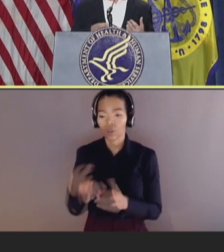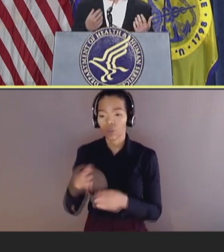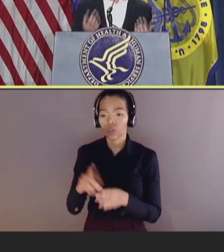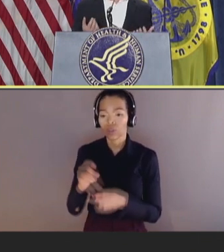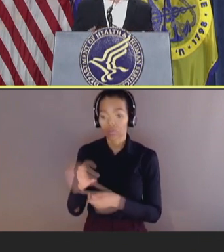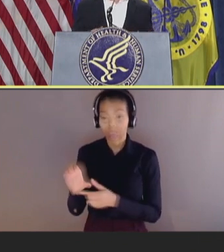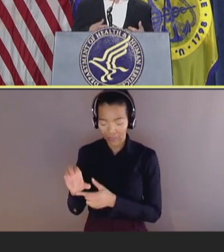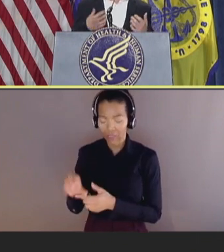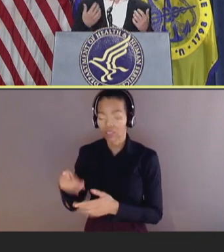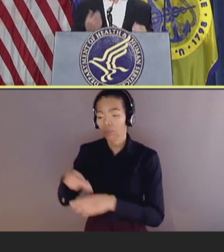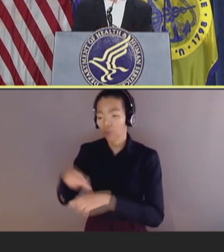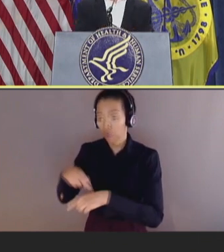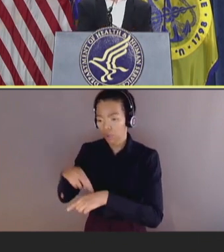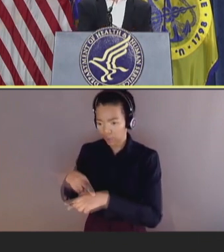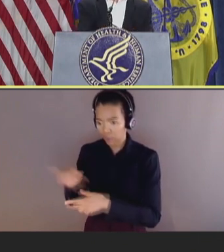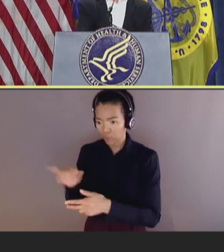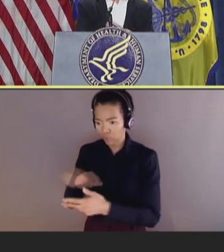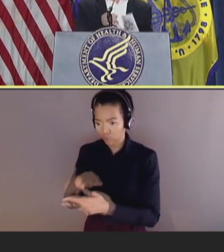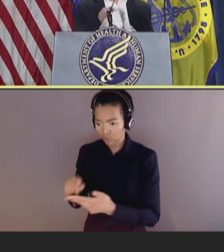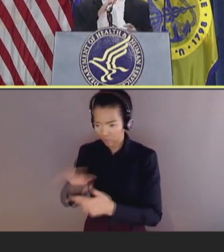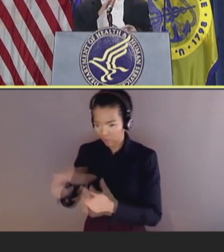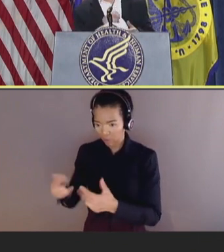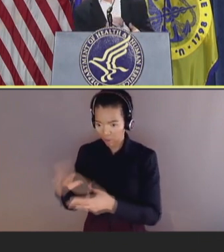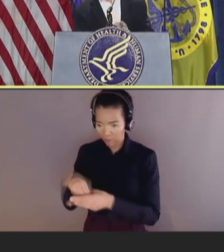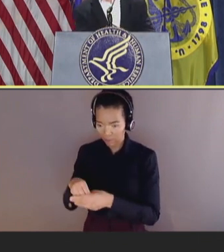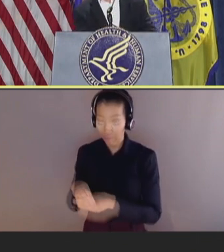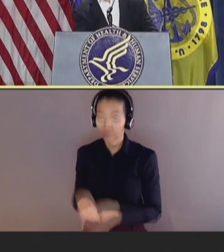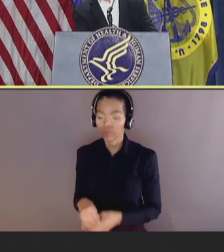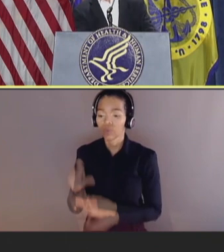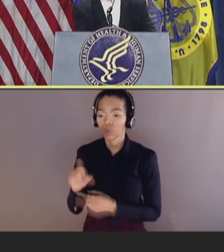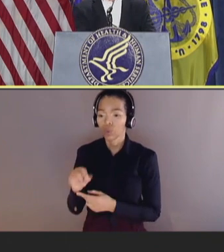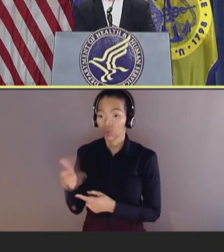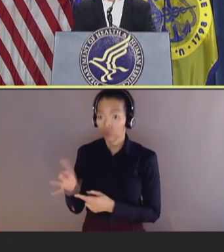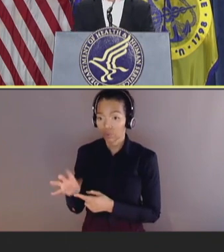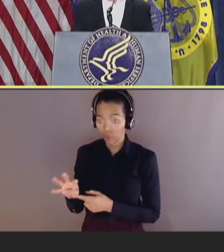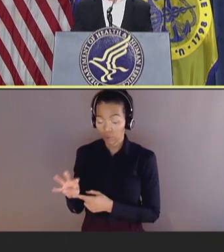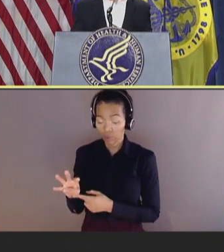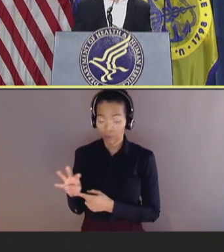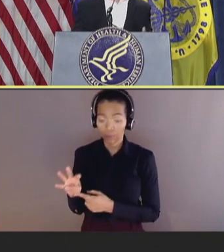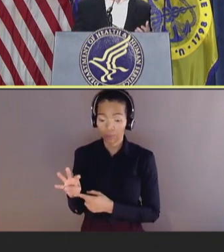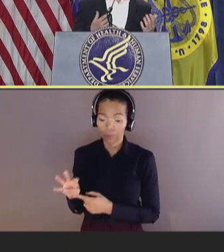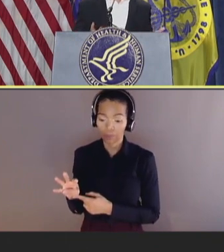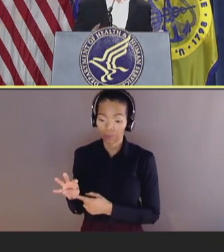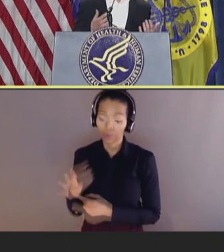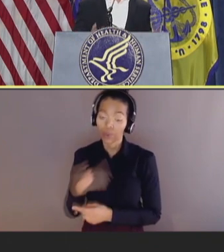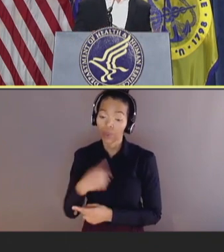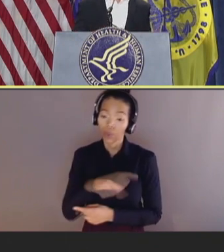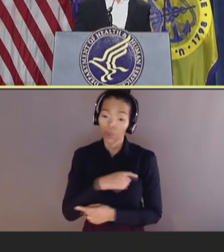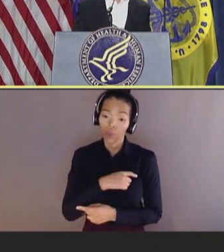Additionally, so what we did is in 2024, we looked at each of those states payment